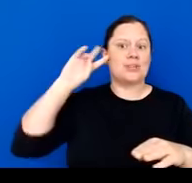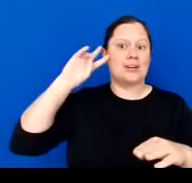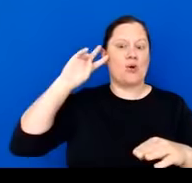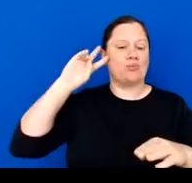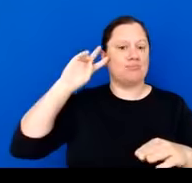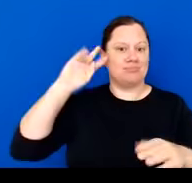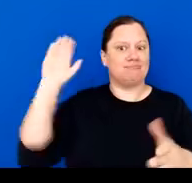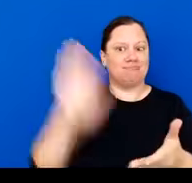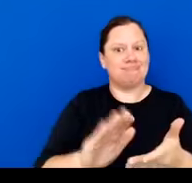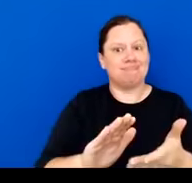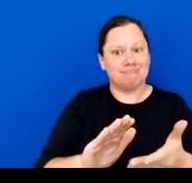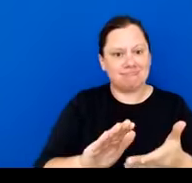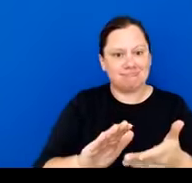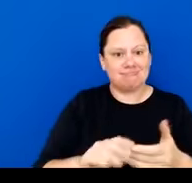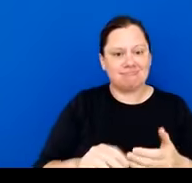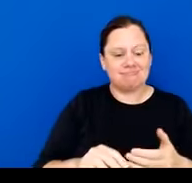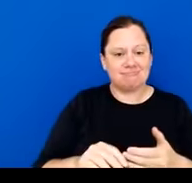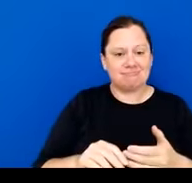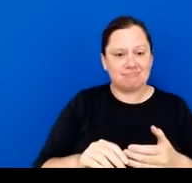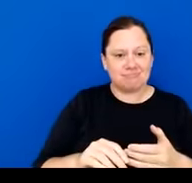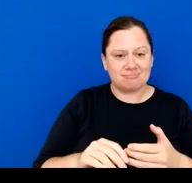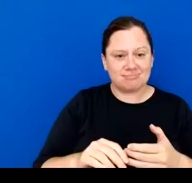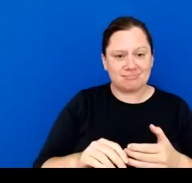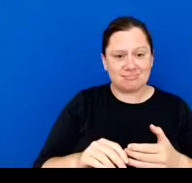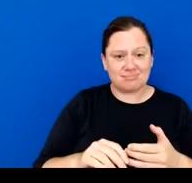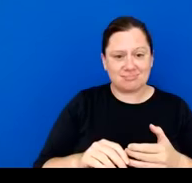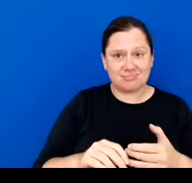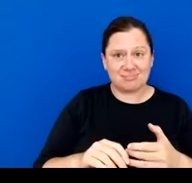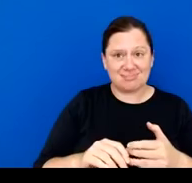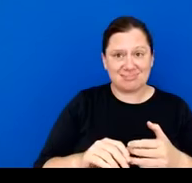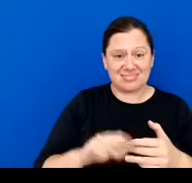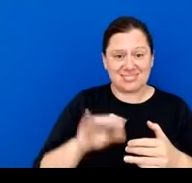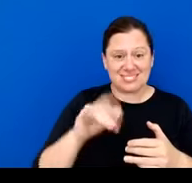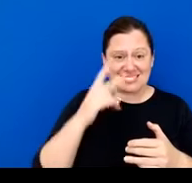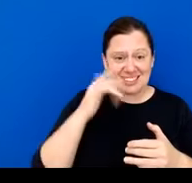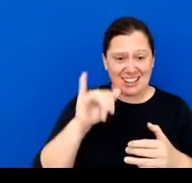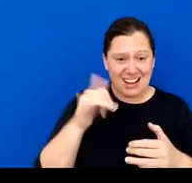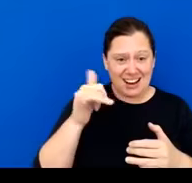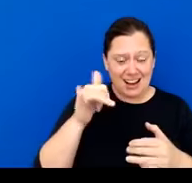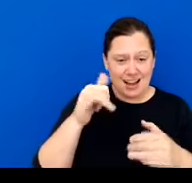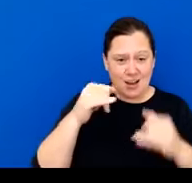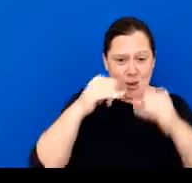then the yellow shaded areas are the scattered heat so there's heat